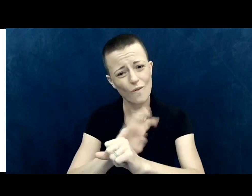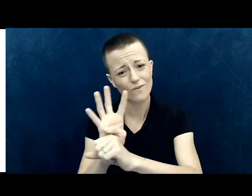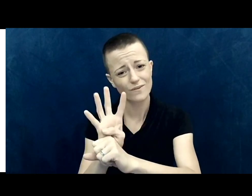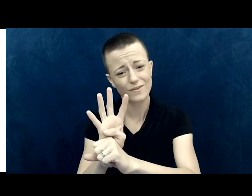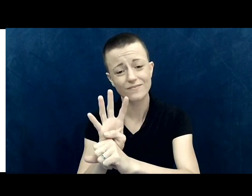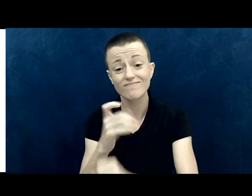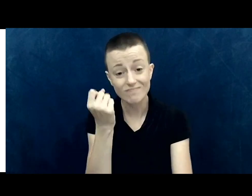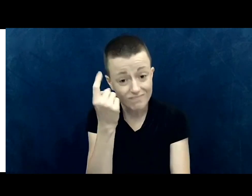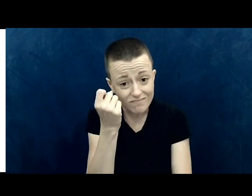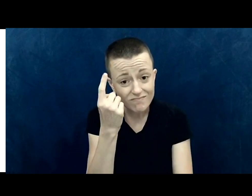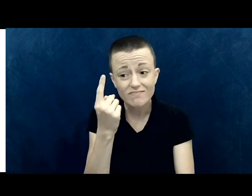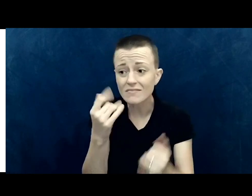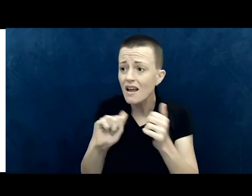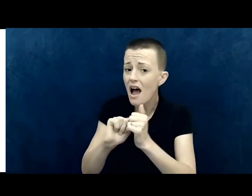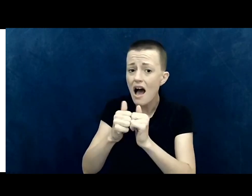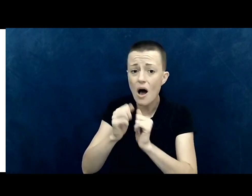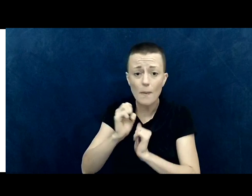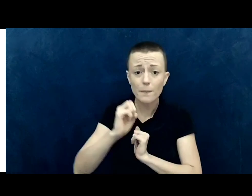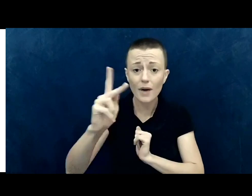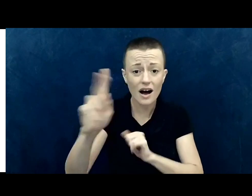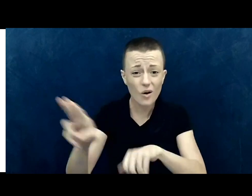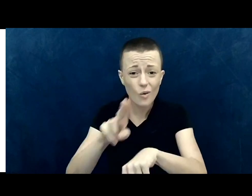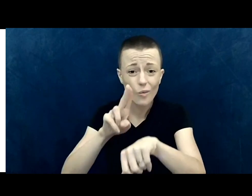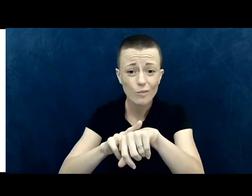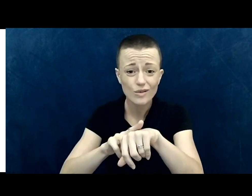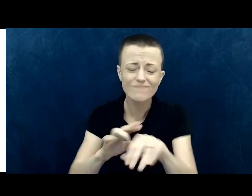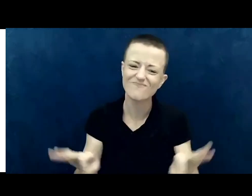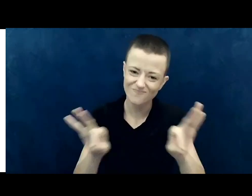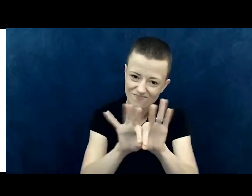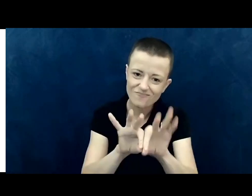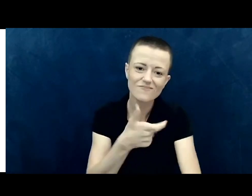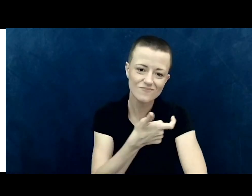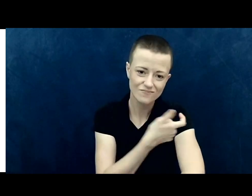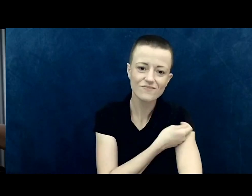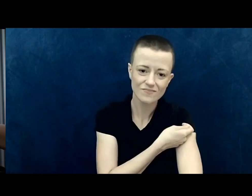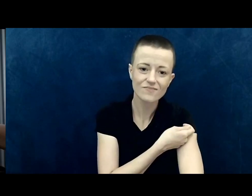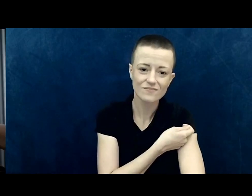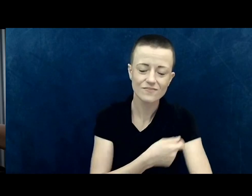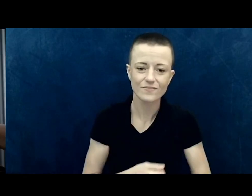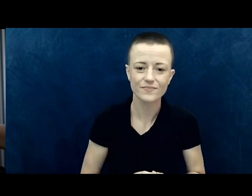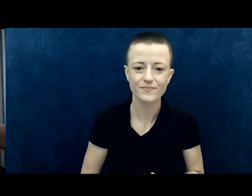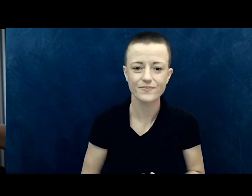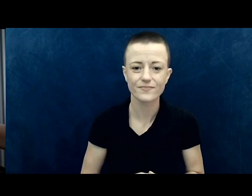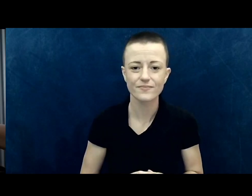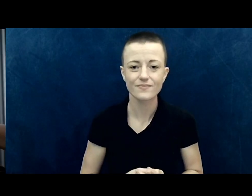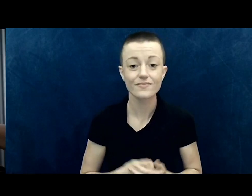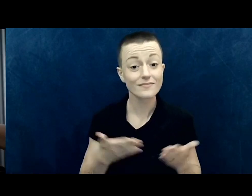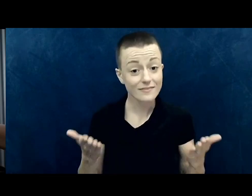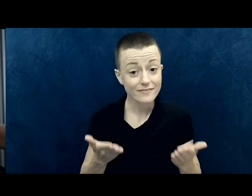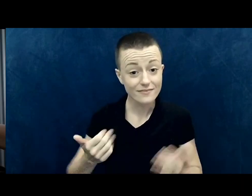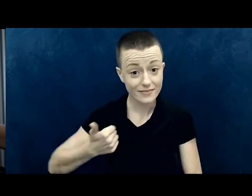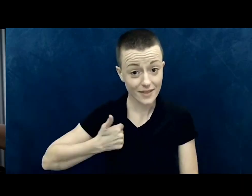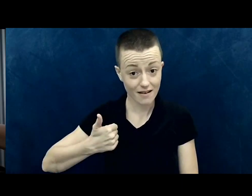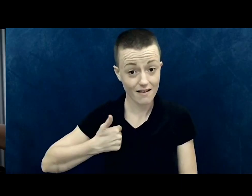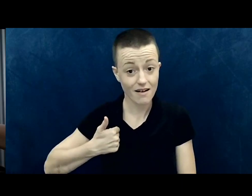but vaccines are our best path back to returning to normal. The vaccines we use to protect us from COVID